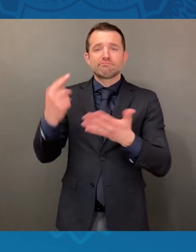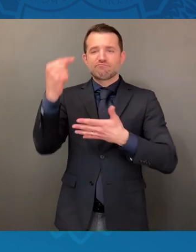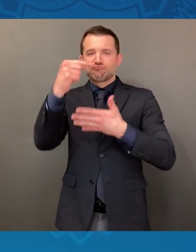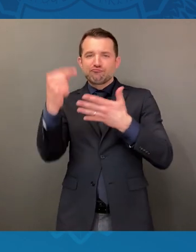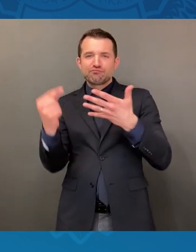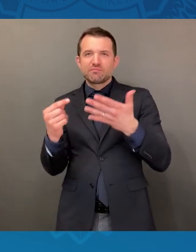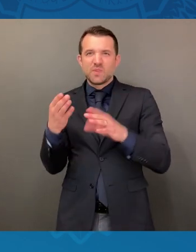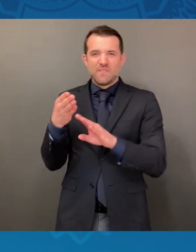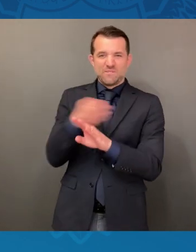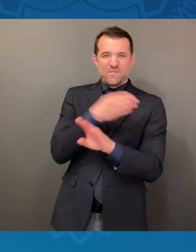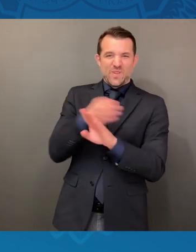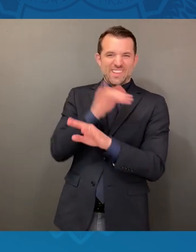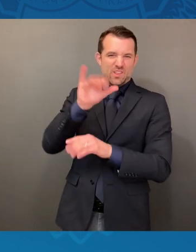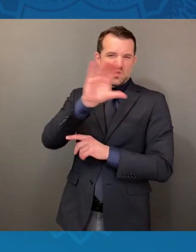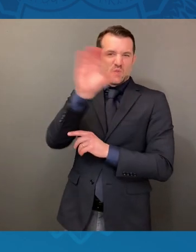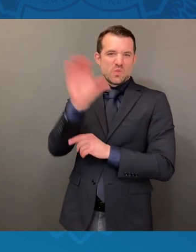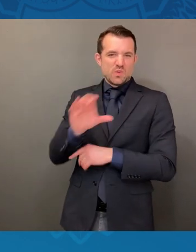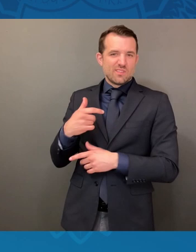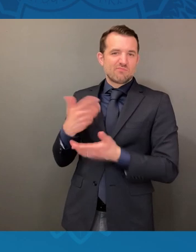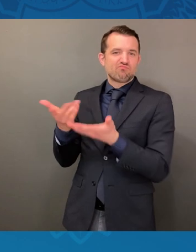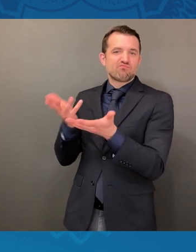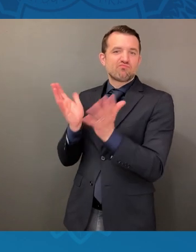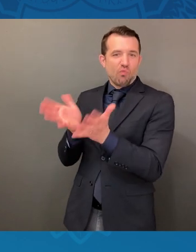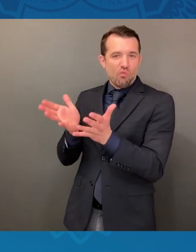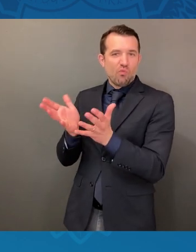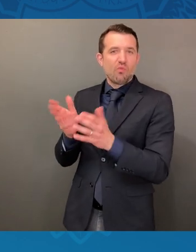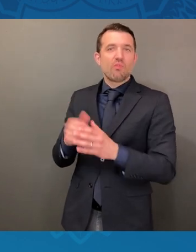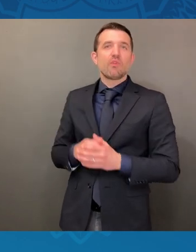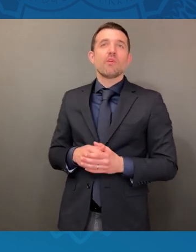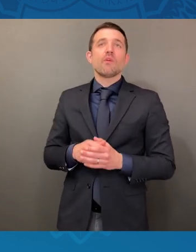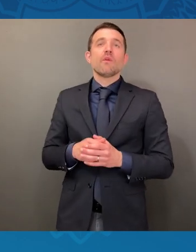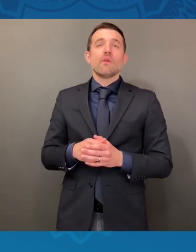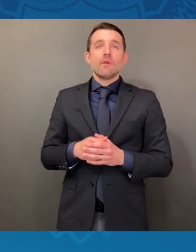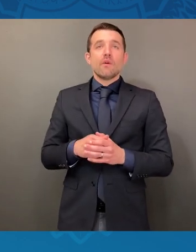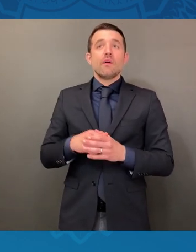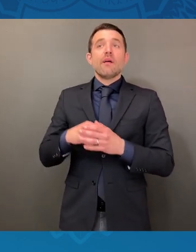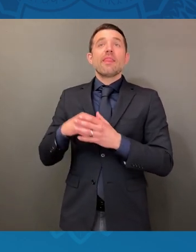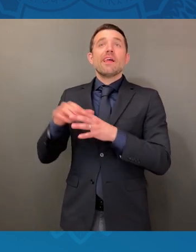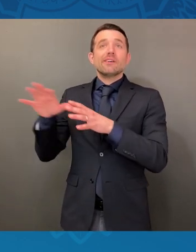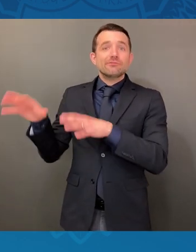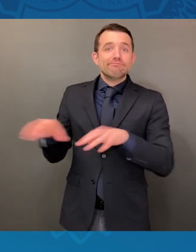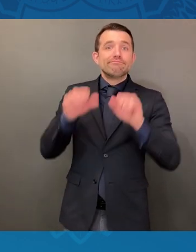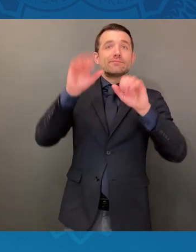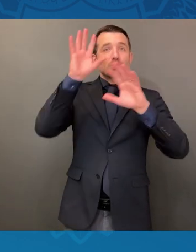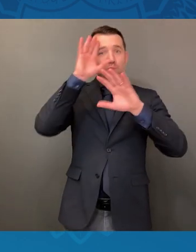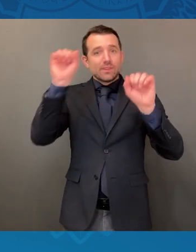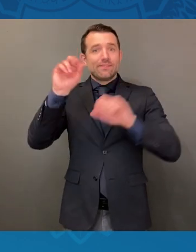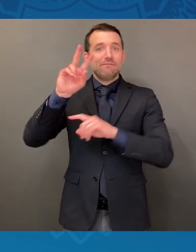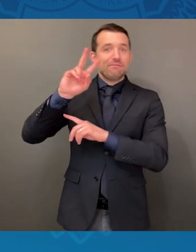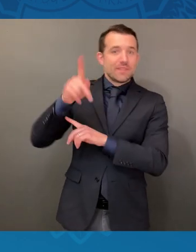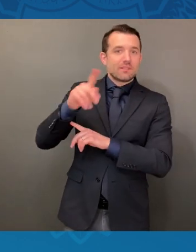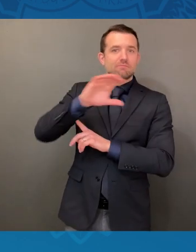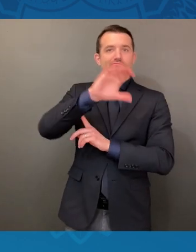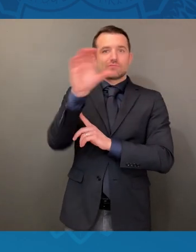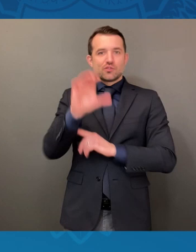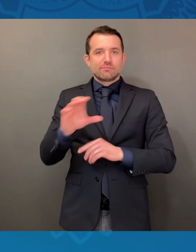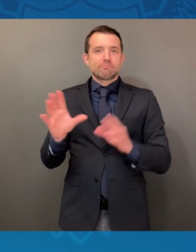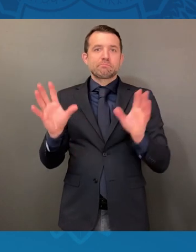throughout the beginning of our administration and continuing to this day, but with governors from various states around the country.